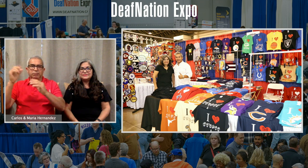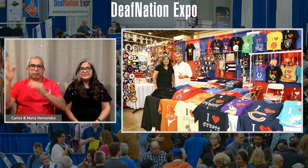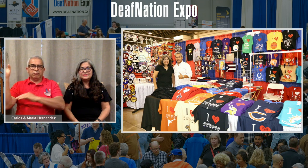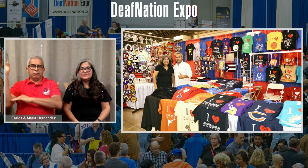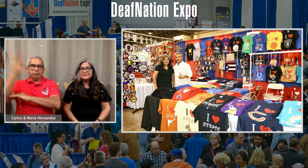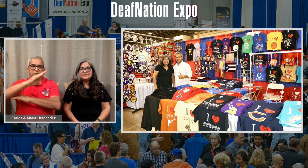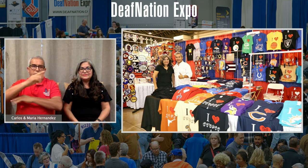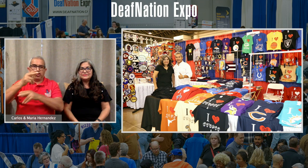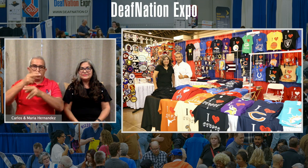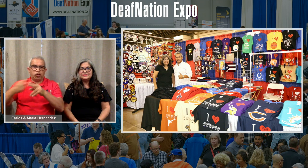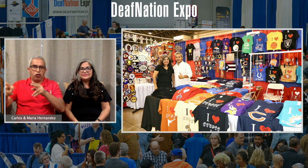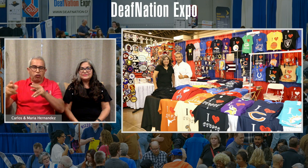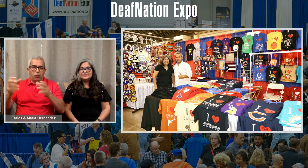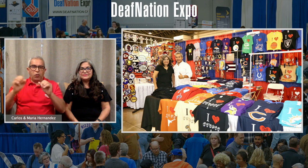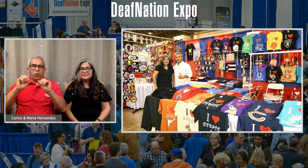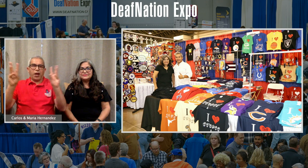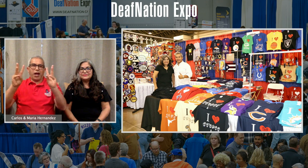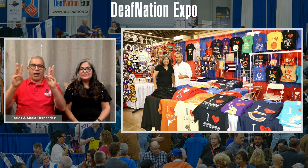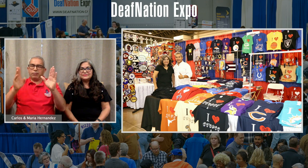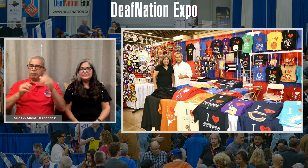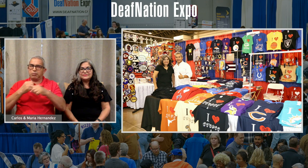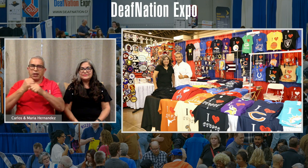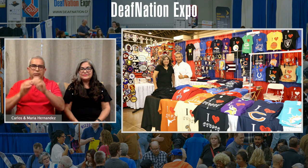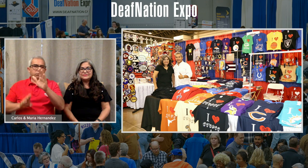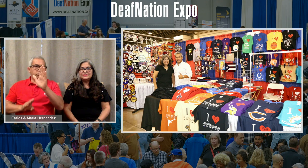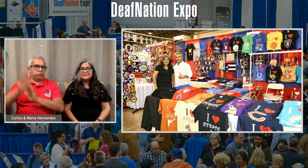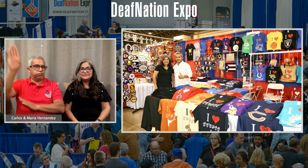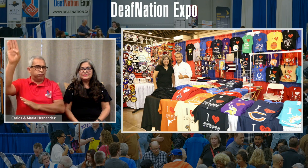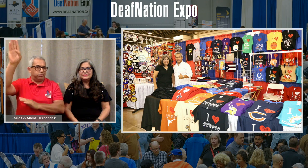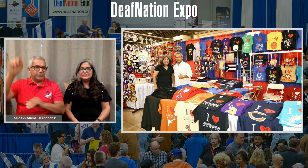The day ended up short, wow! That made the business grow.